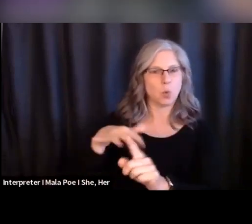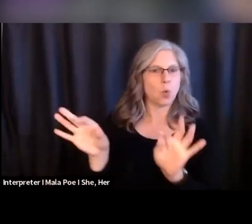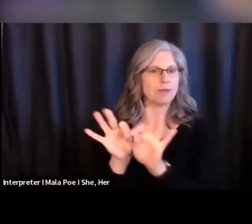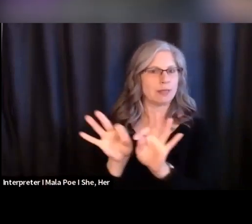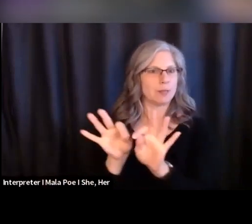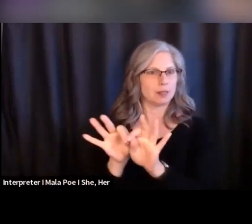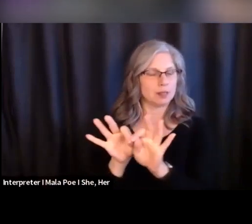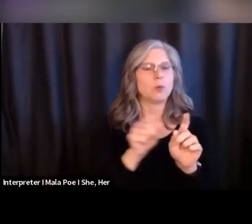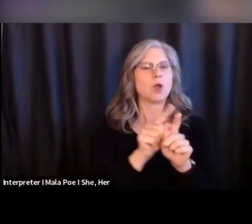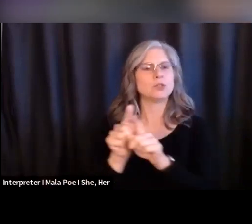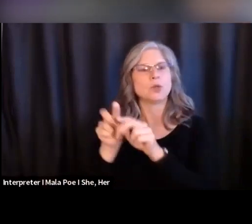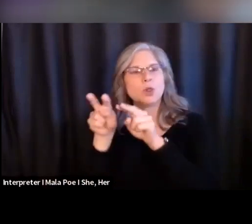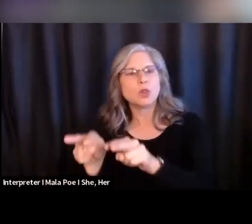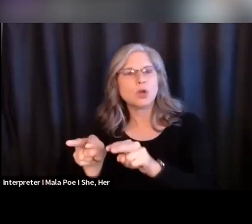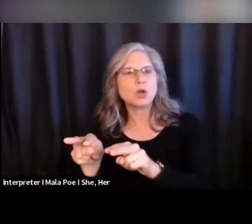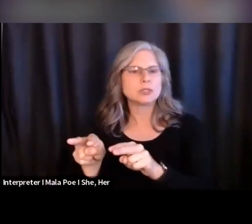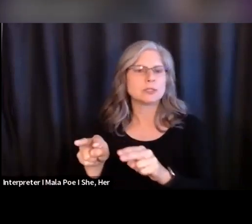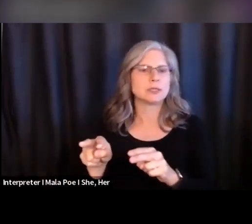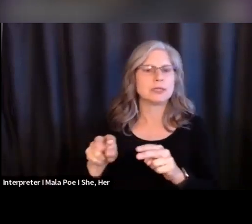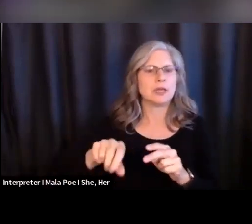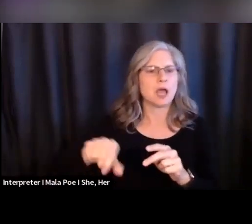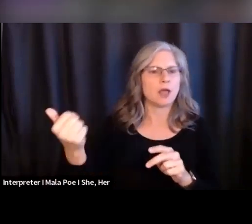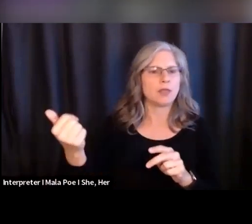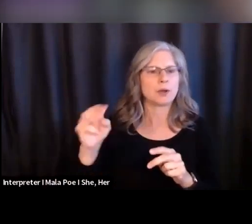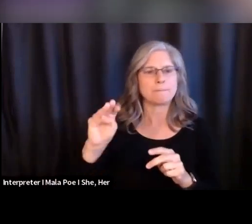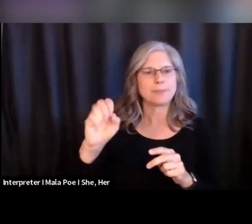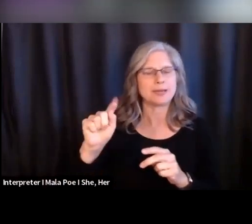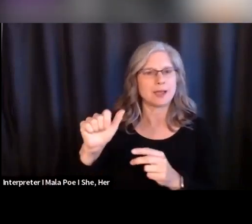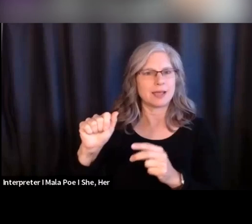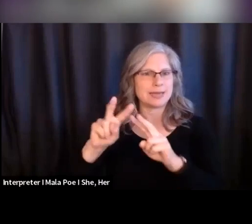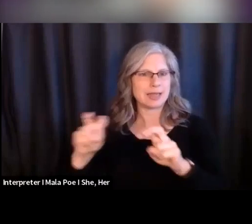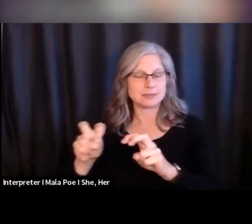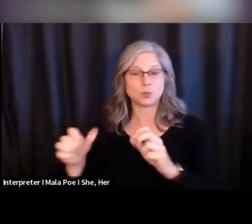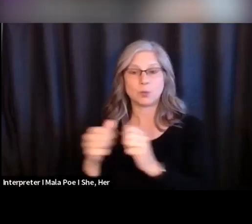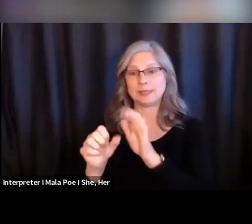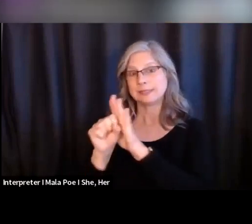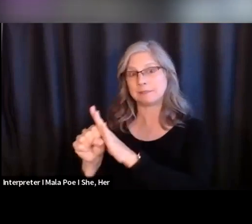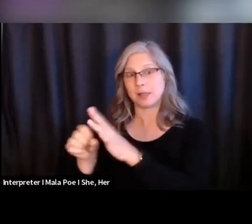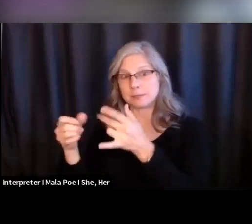looked at things like- with meta analyses- and the association between symbolic play and language